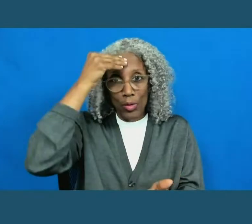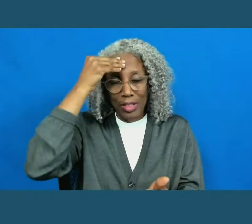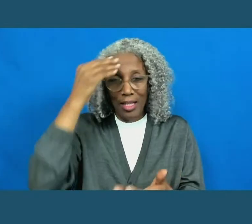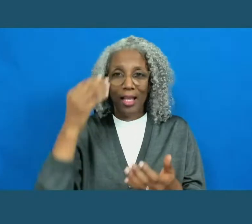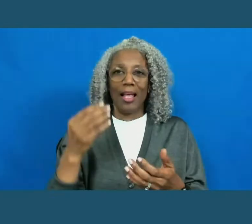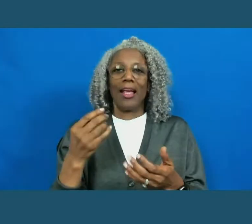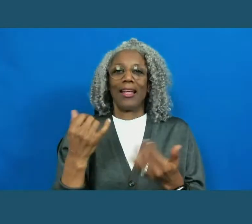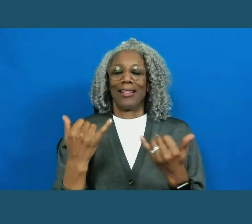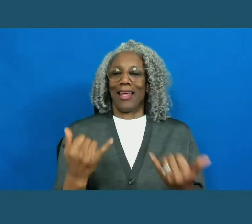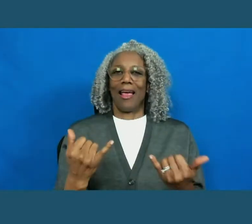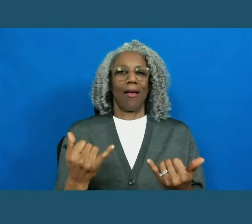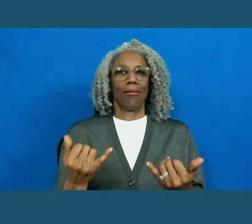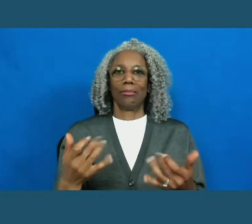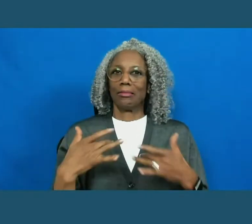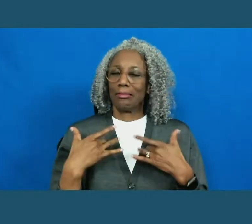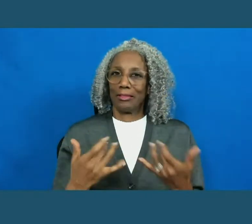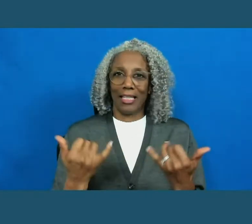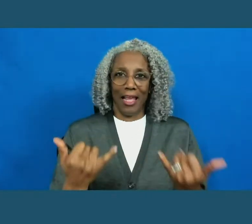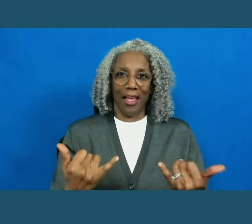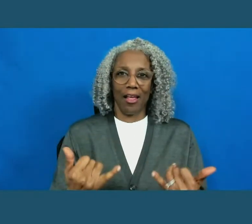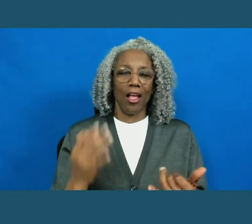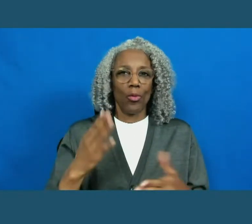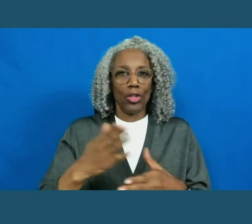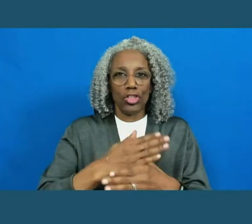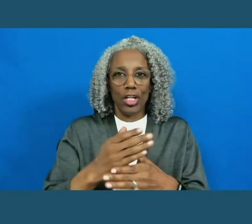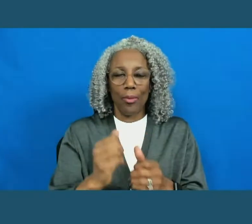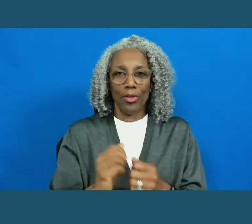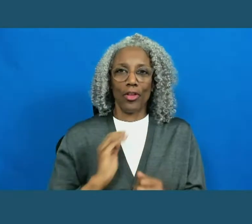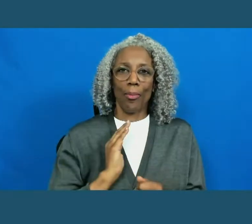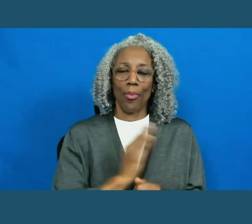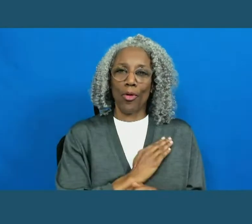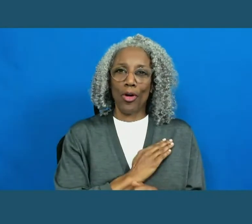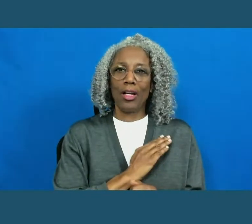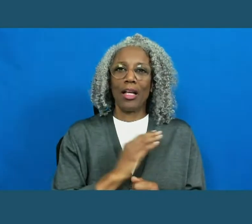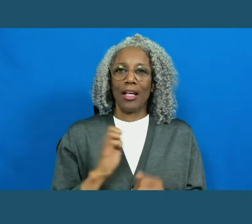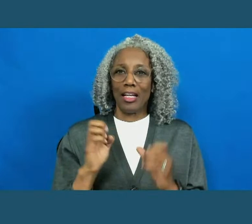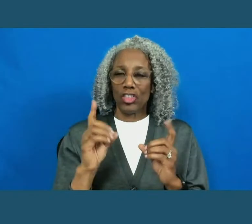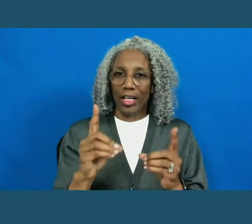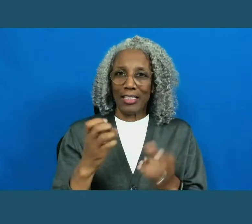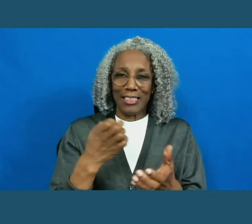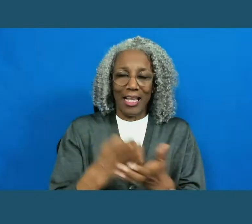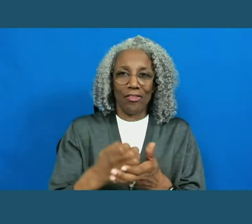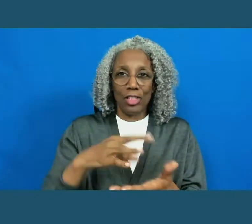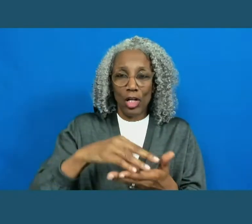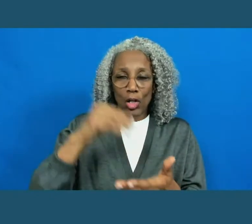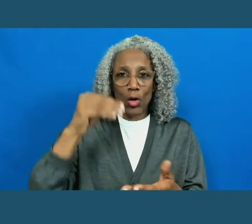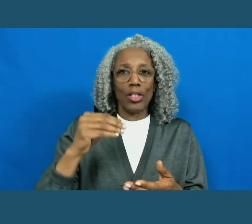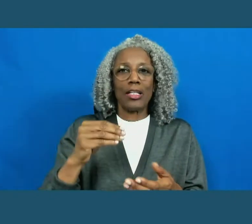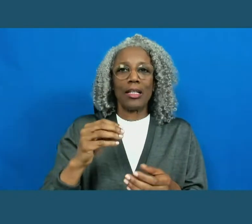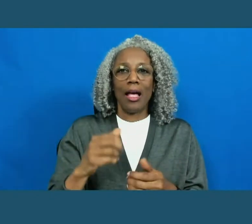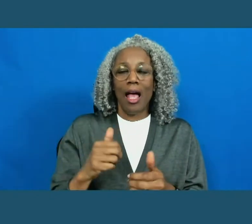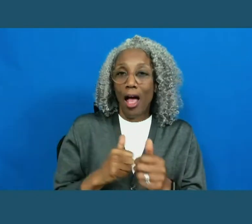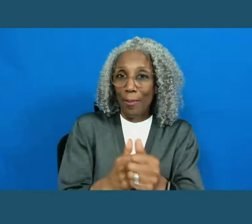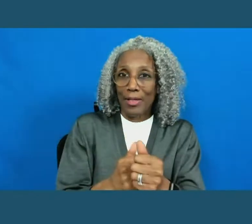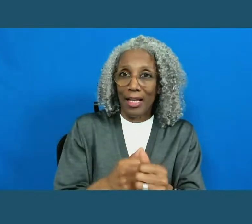the end of last year. Evidence of learning. Where are we now? And how does this come into context where we're actually